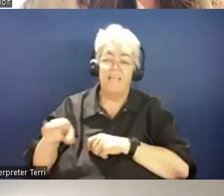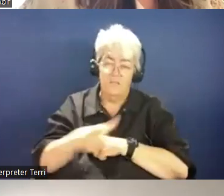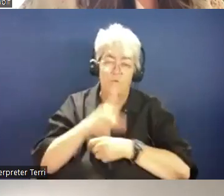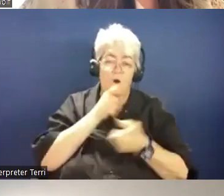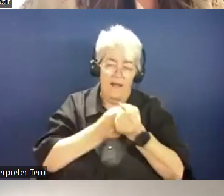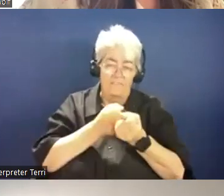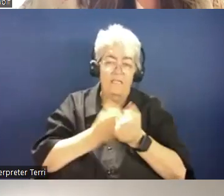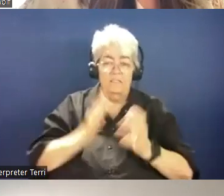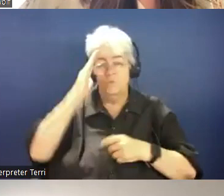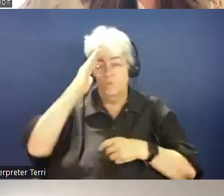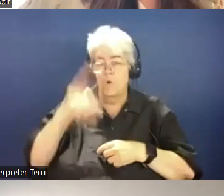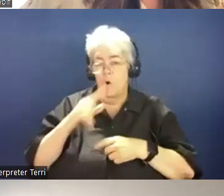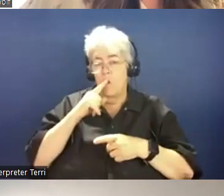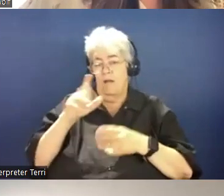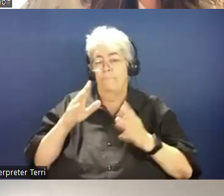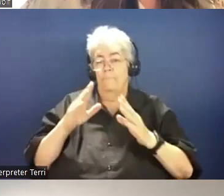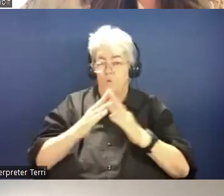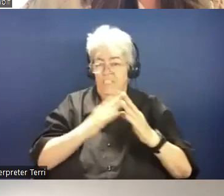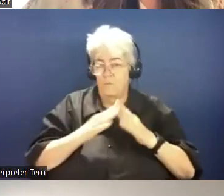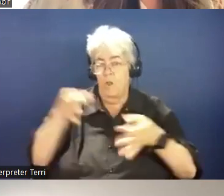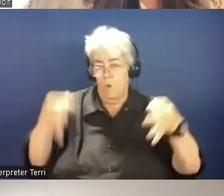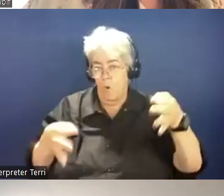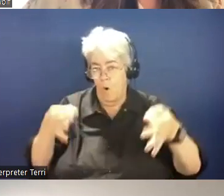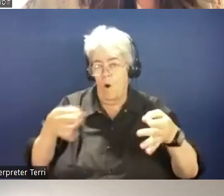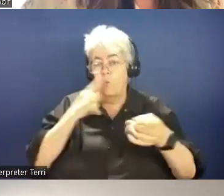the problems that we see in municipal court, when it comes to domestic violence cases.